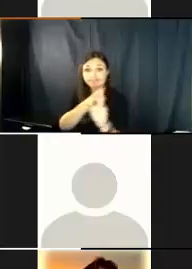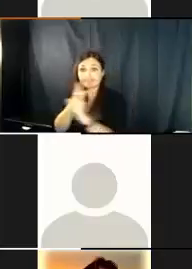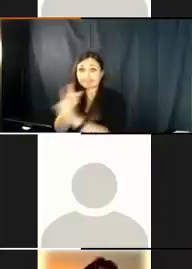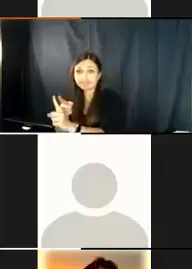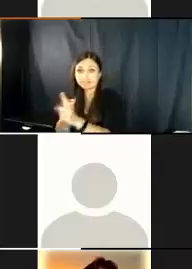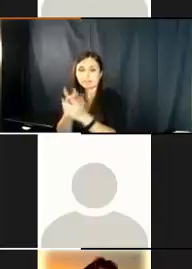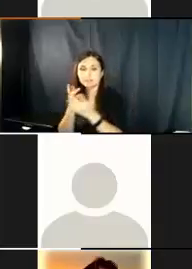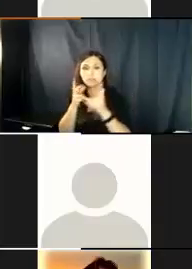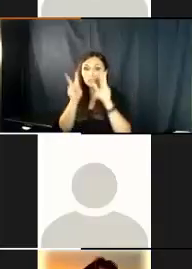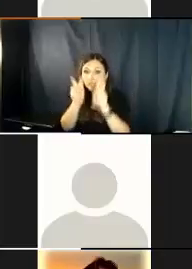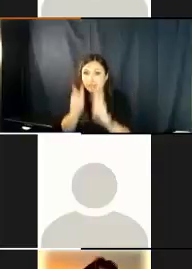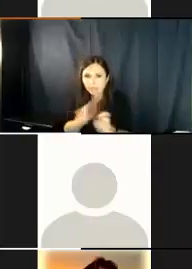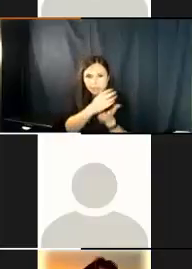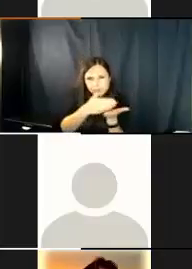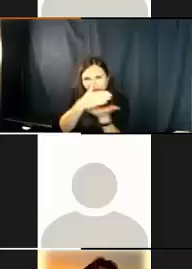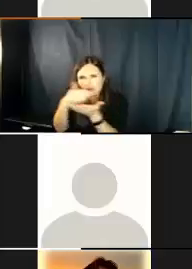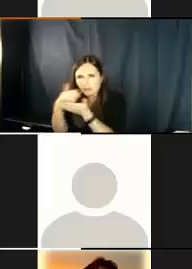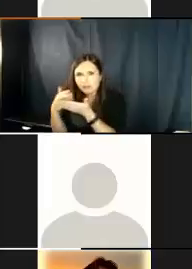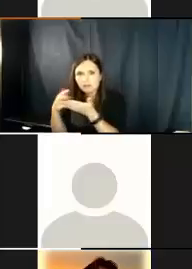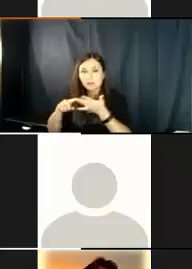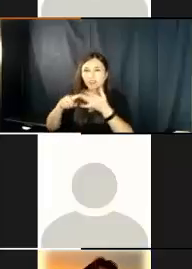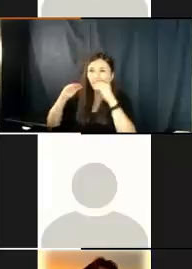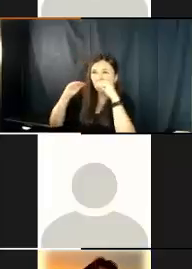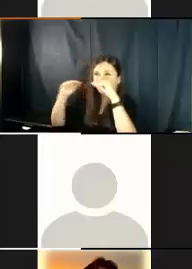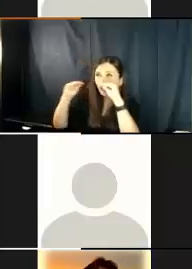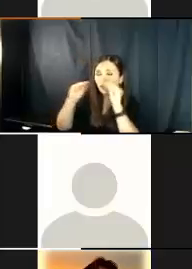assessment pieces, and the instructional strategies.